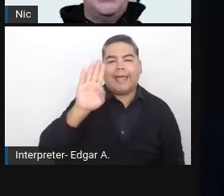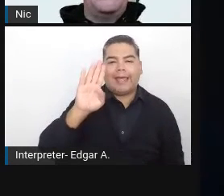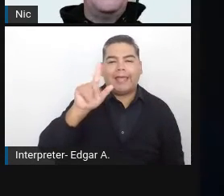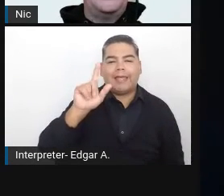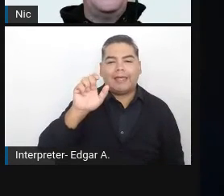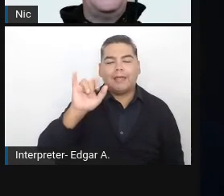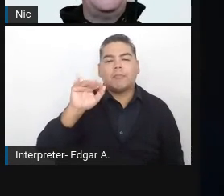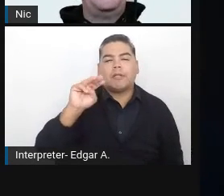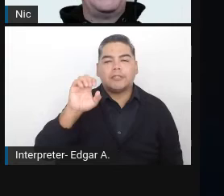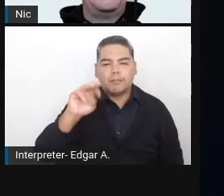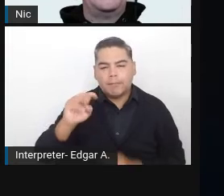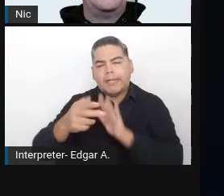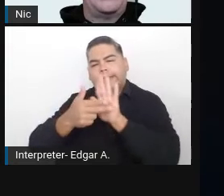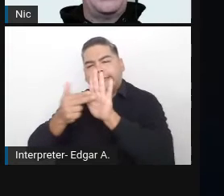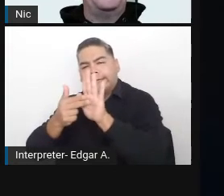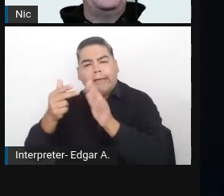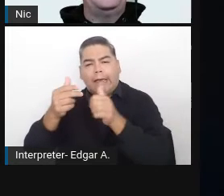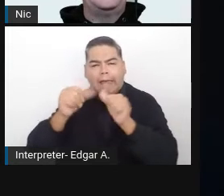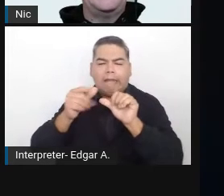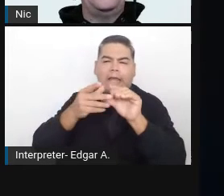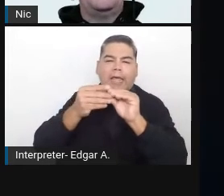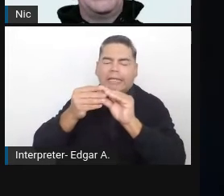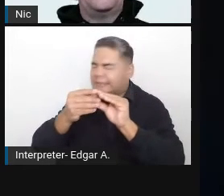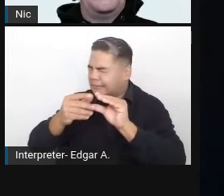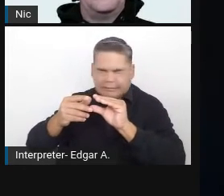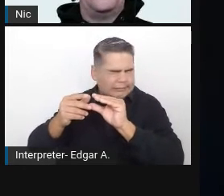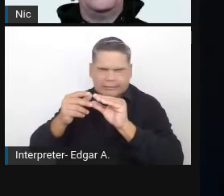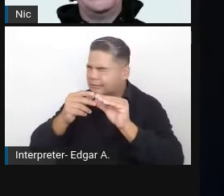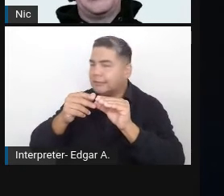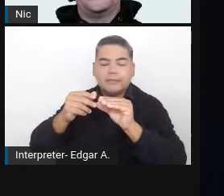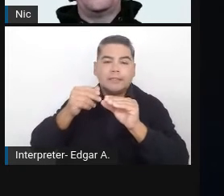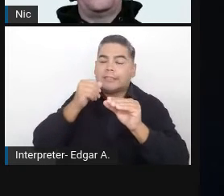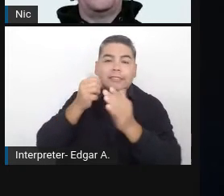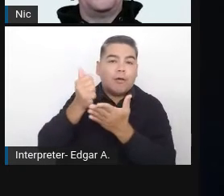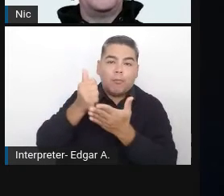Now, I'm going to take you back to my Joomla days for a moment